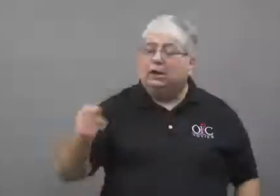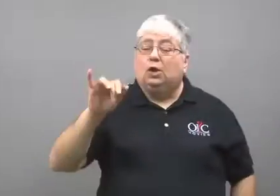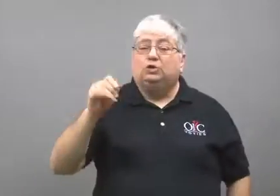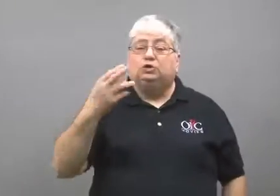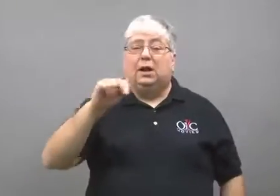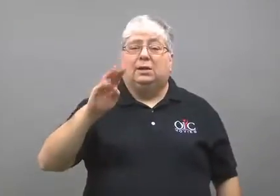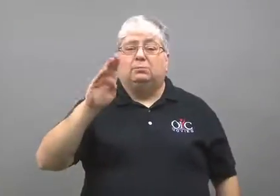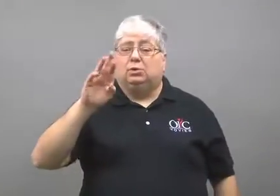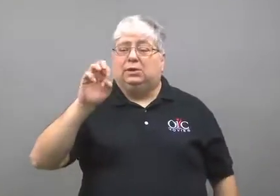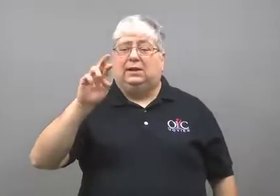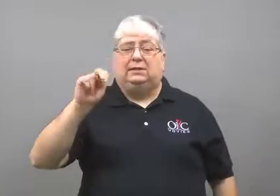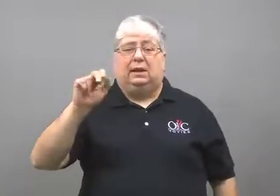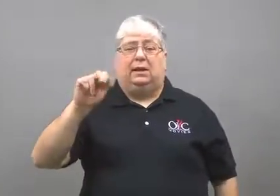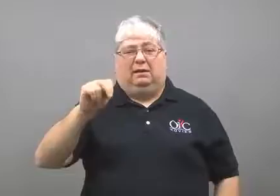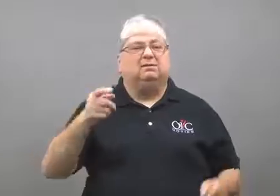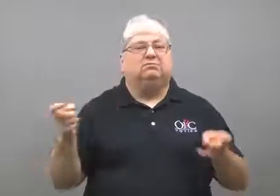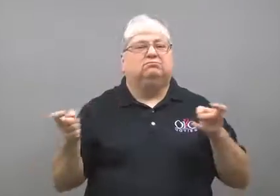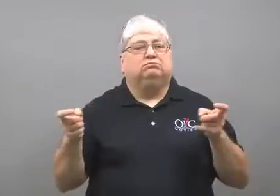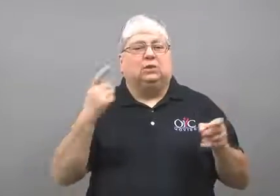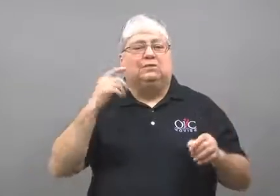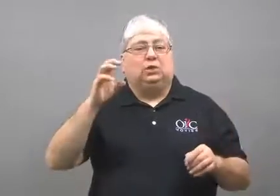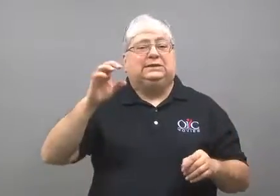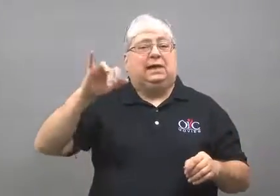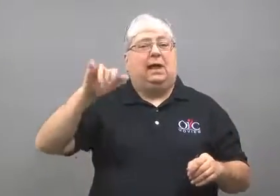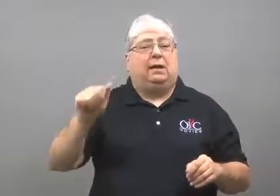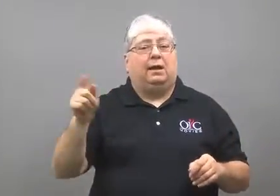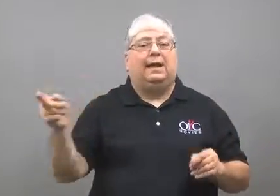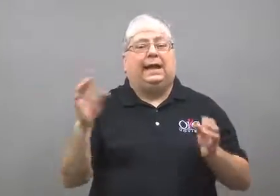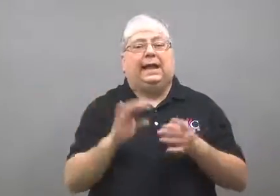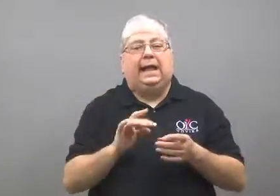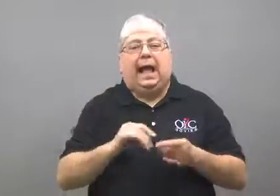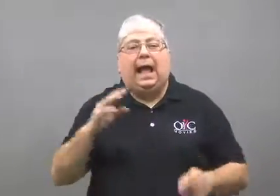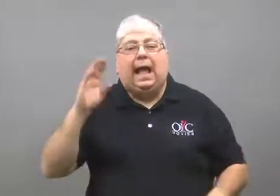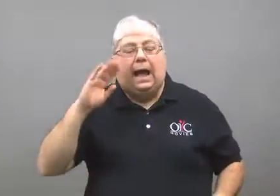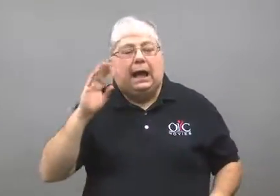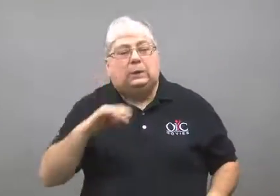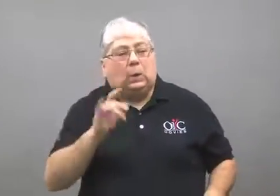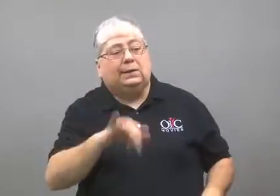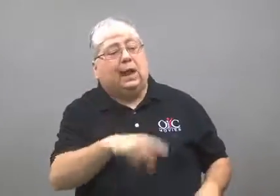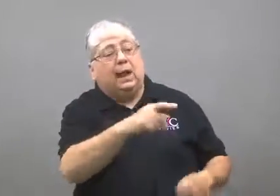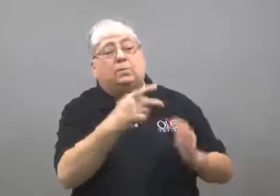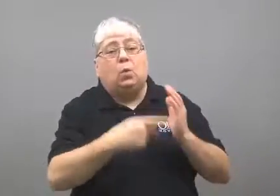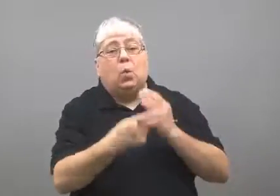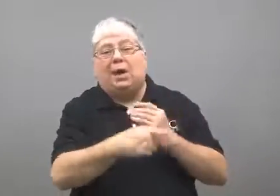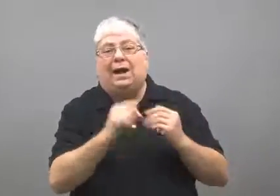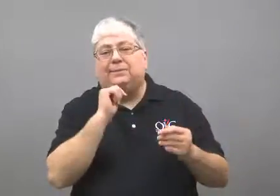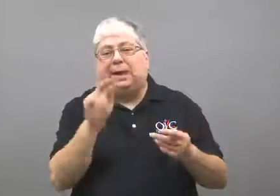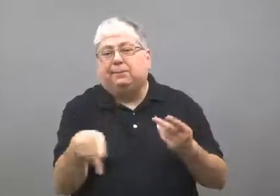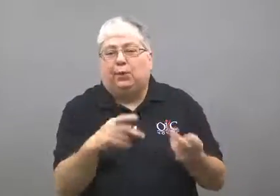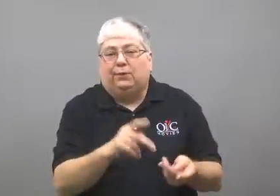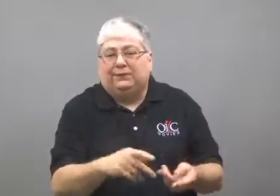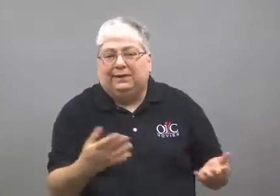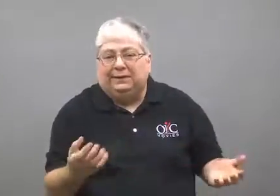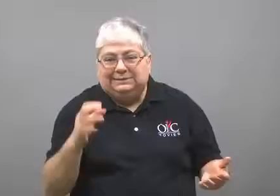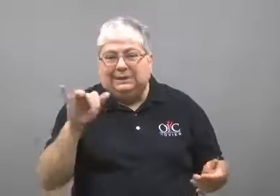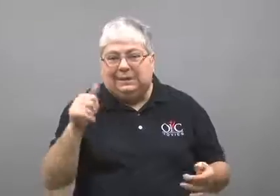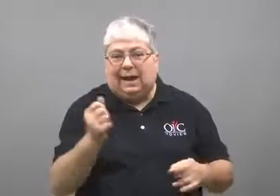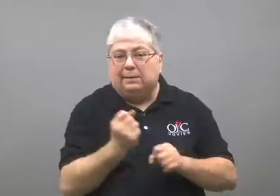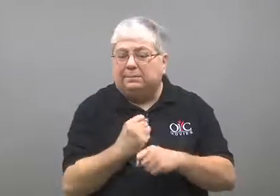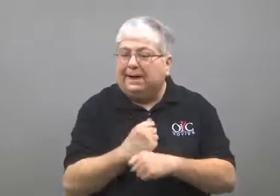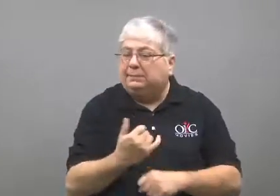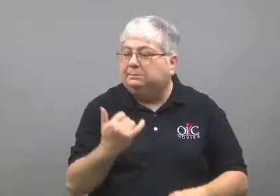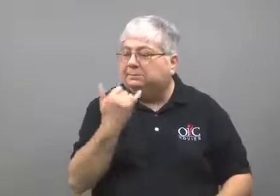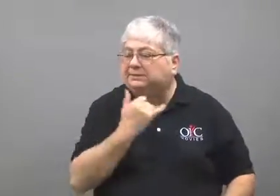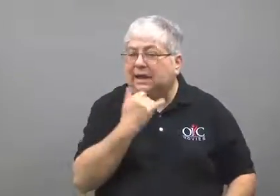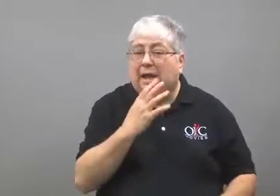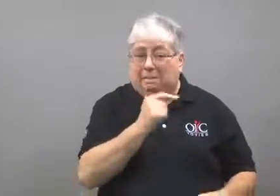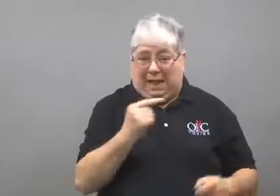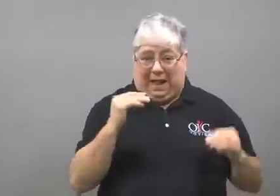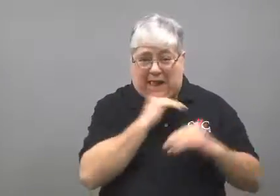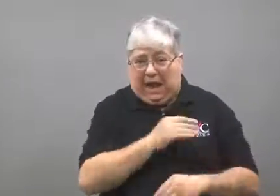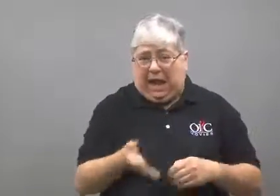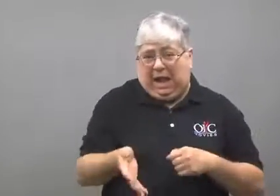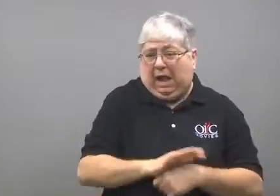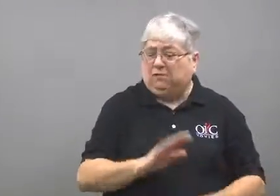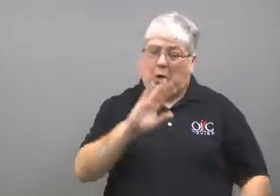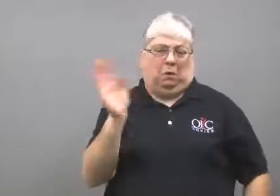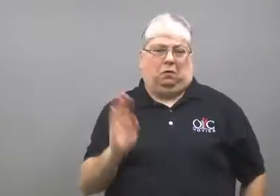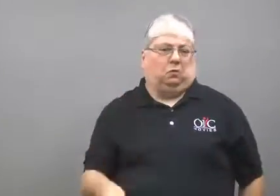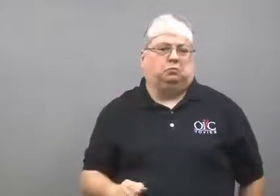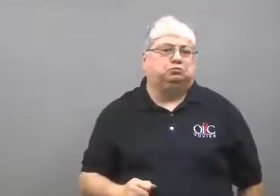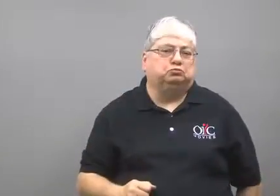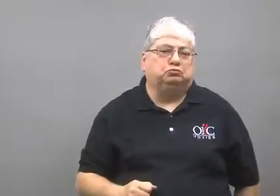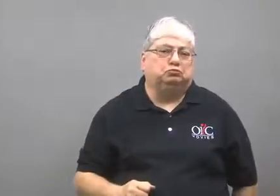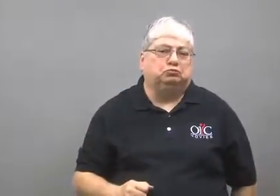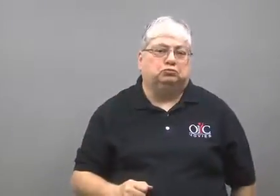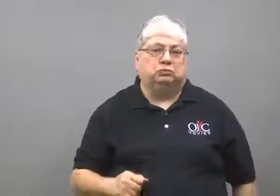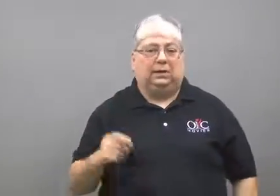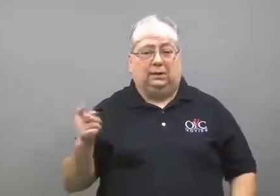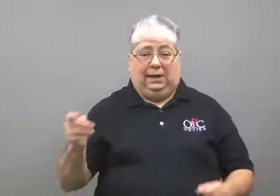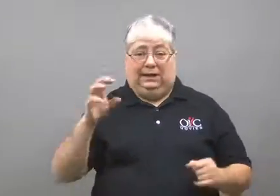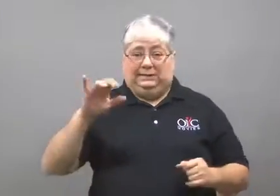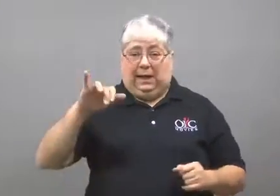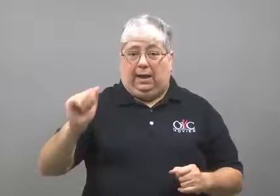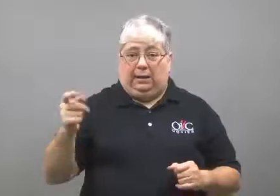CIA director John Brennan admittd the program wasn't perfect.